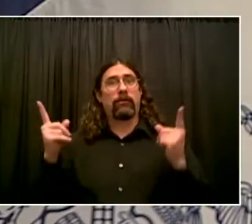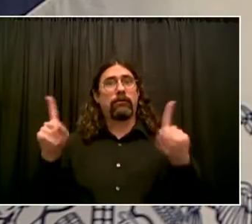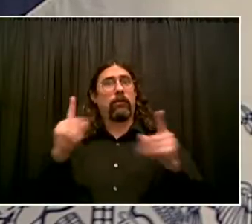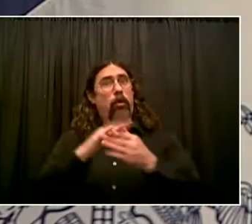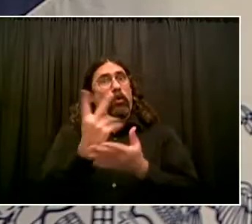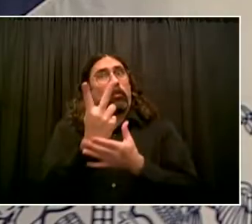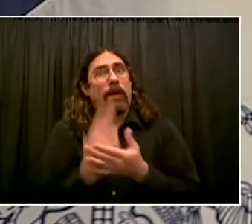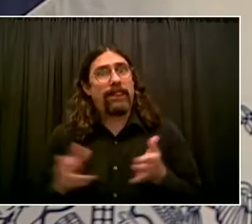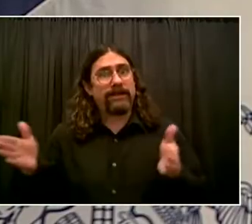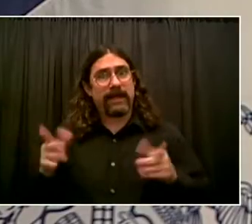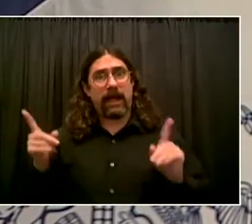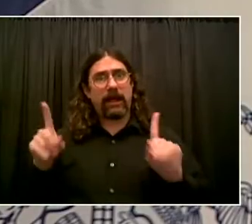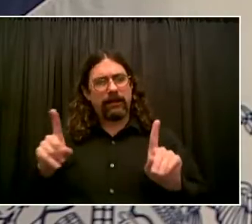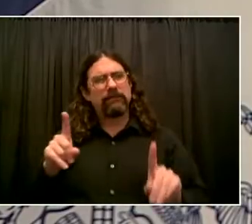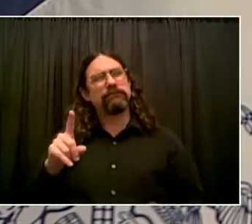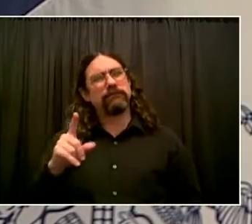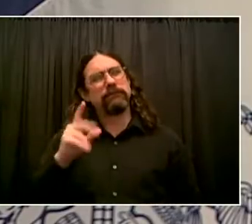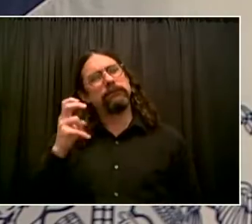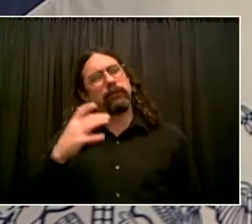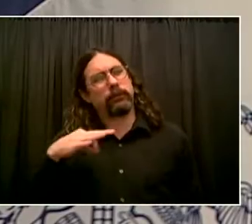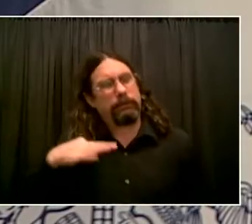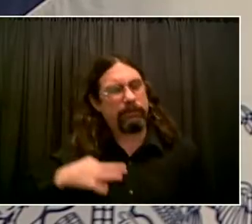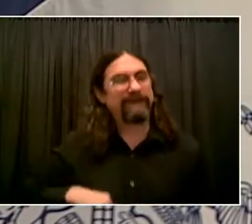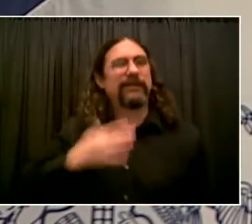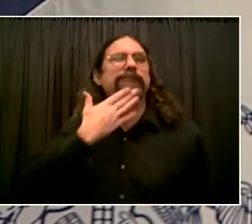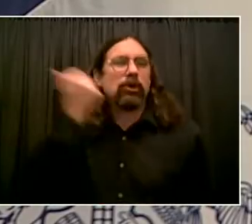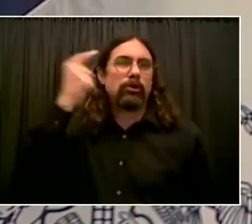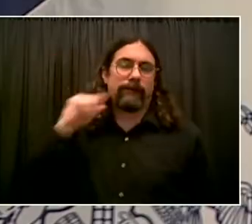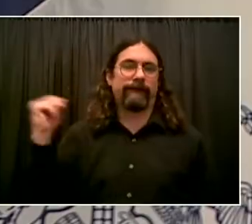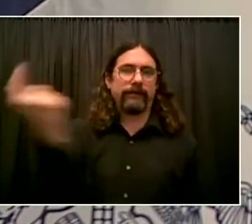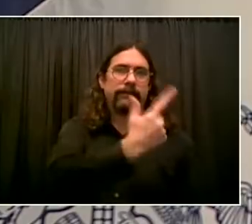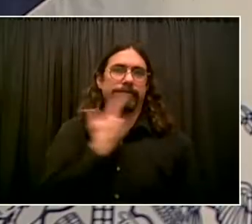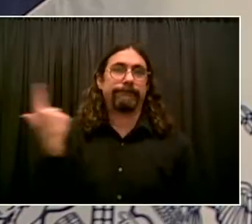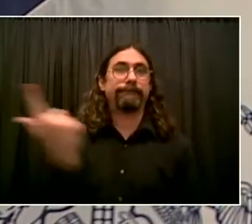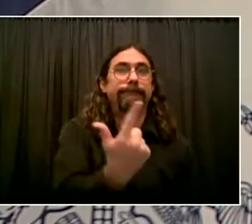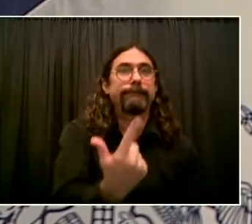RESOLVE CASES FOR EVERYONE. THAT IS SOMETHING THAT IS IN